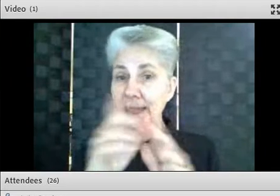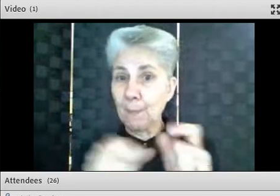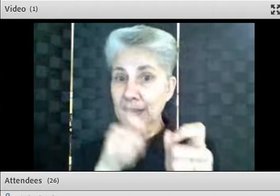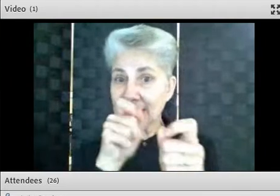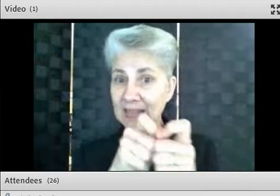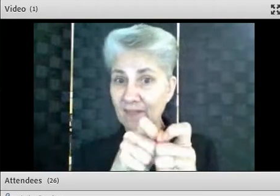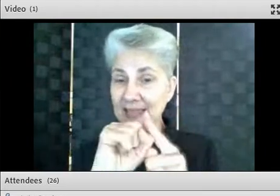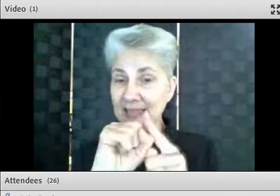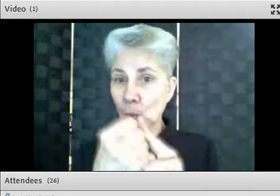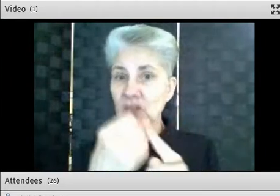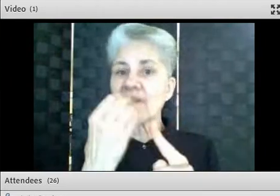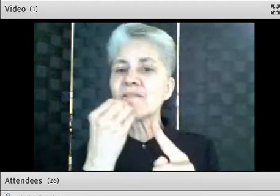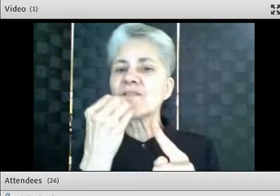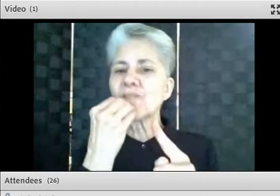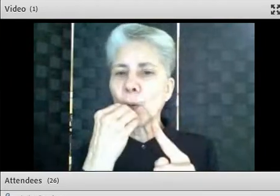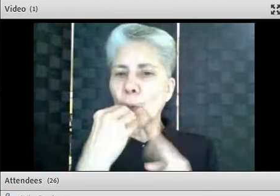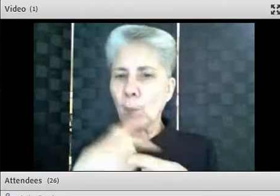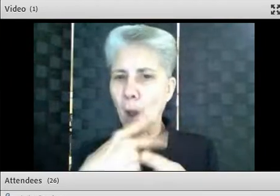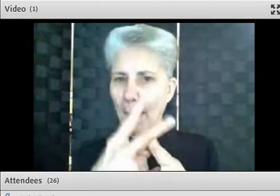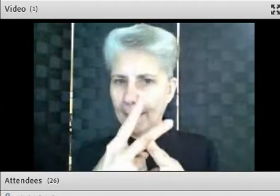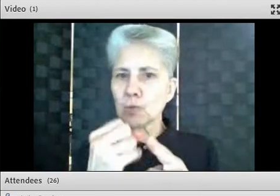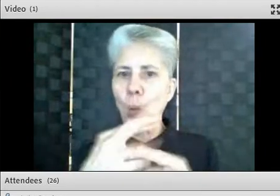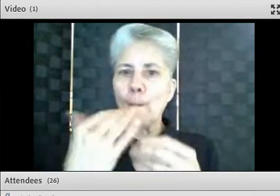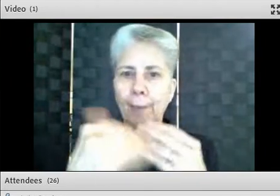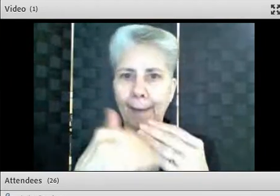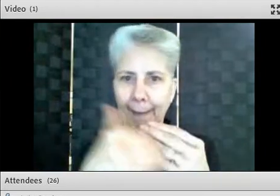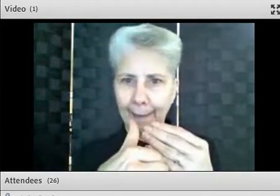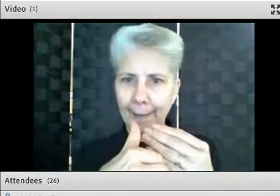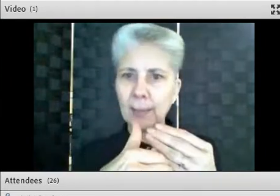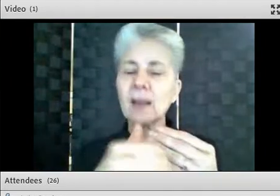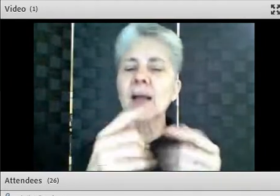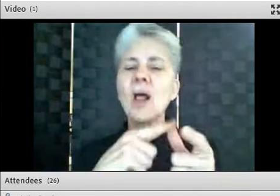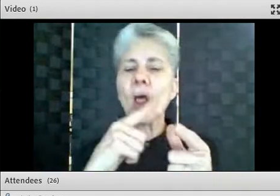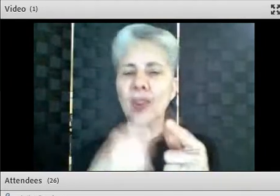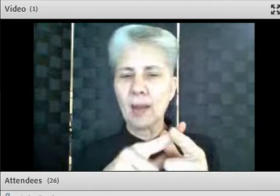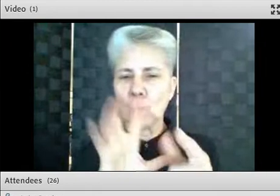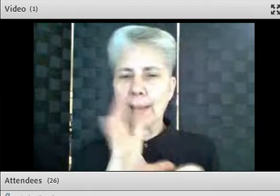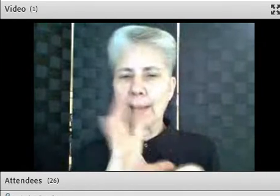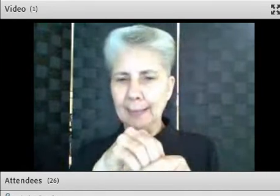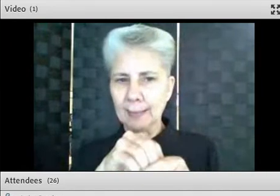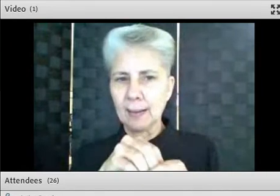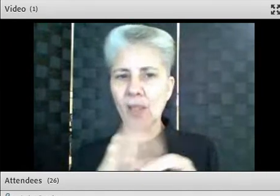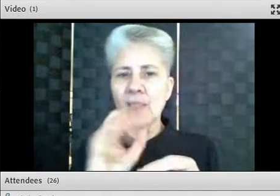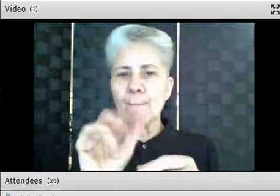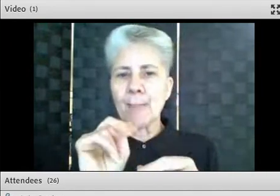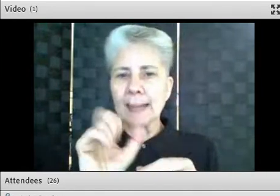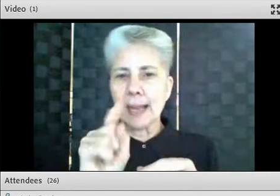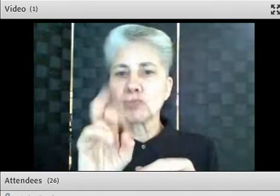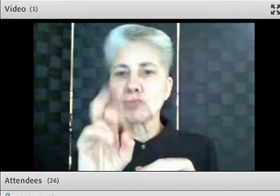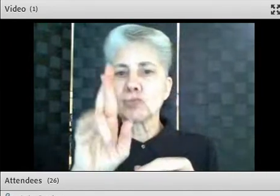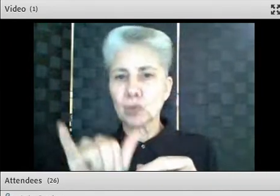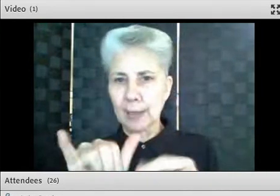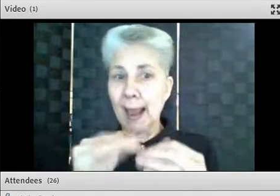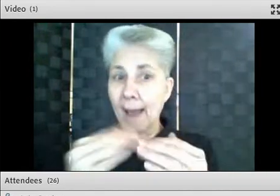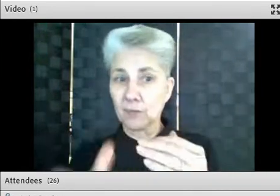you know, the specific, in this case, food product, okay, or bread, et cetera, and then we would put the main entry Cutter